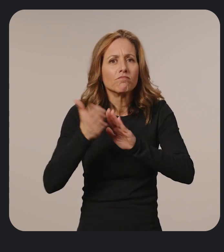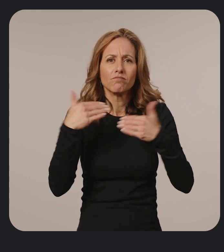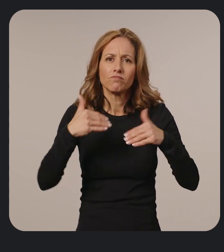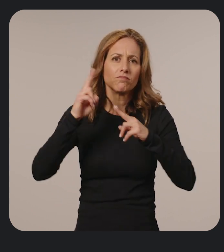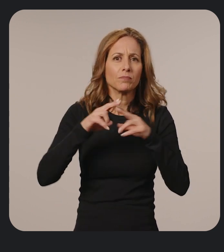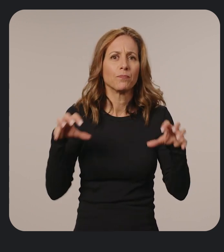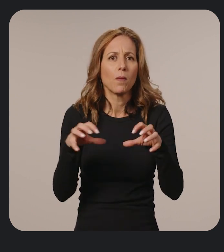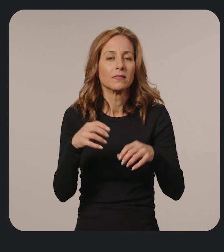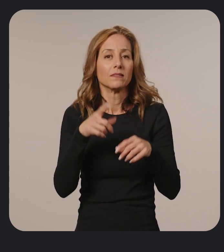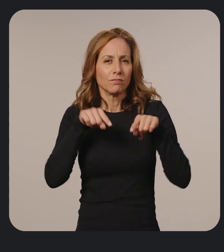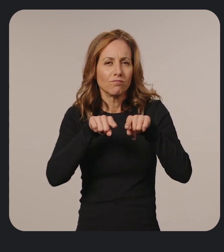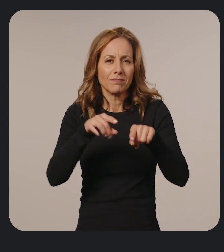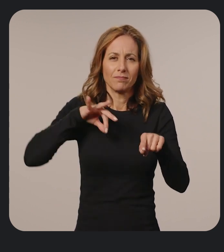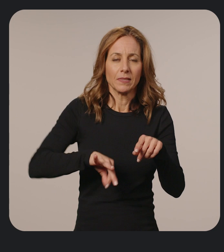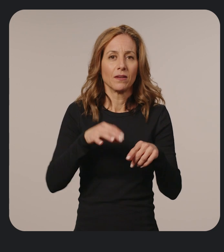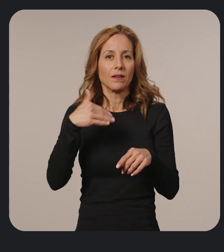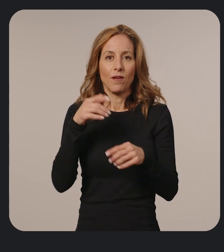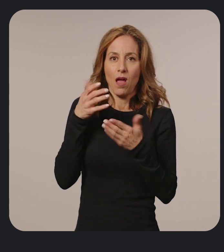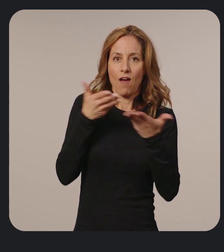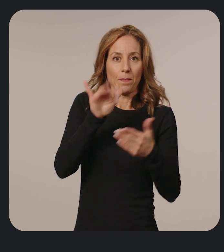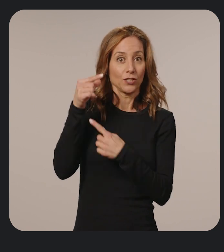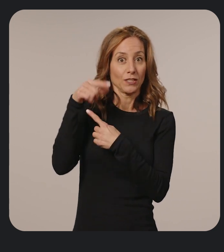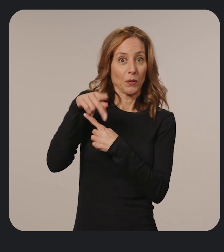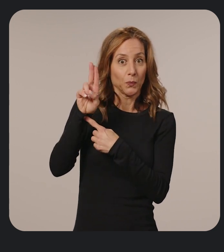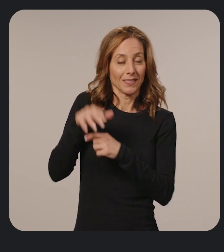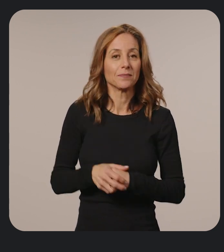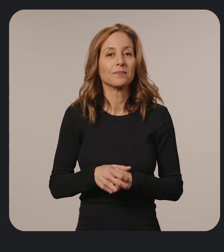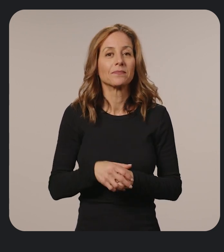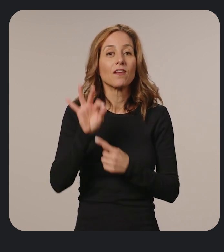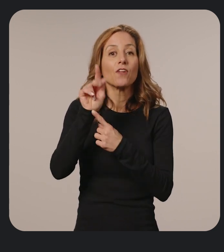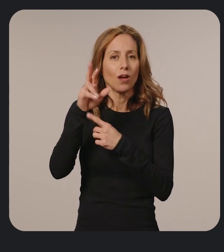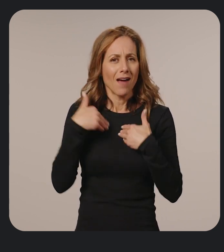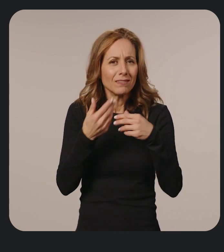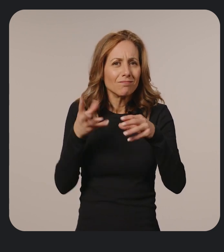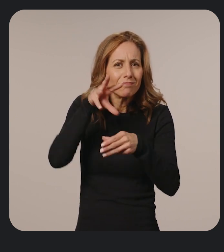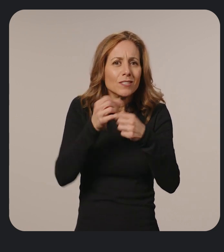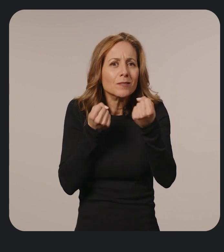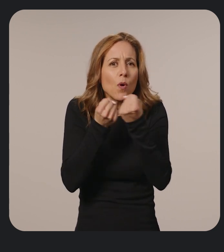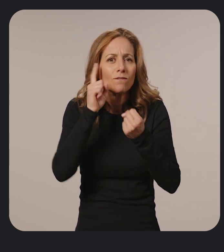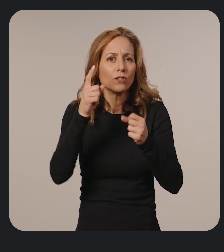of the massive parallelism offered by modern GPUs. Flutter has included support for shaders on mobile and desktop